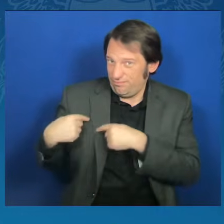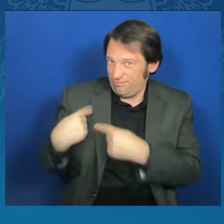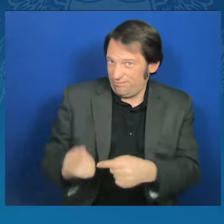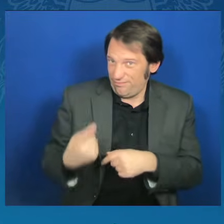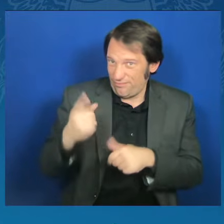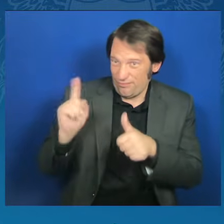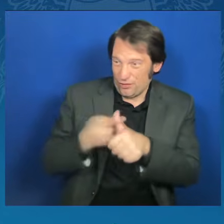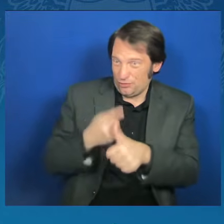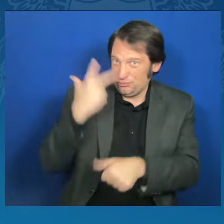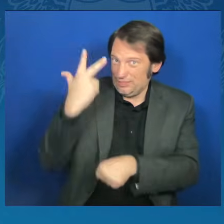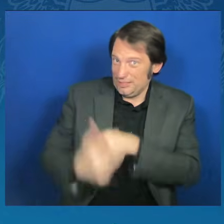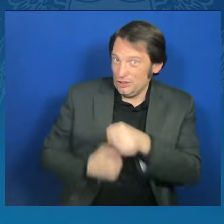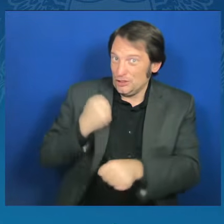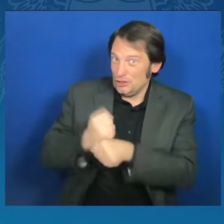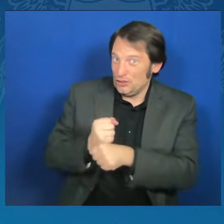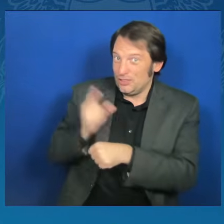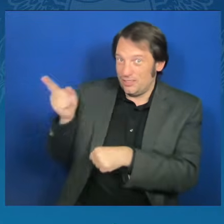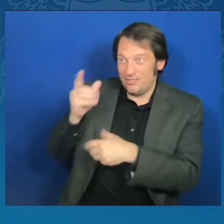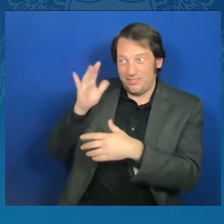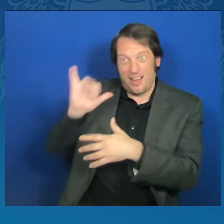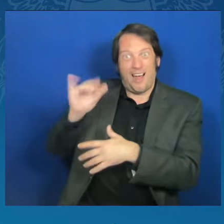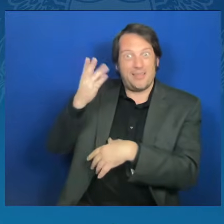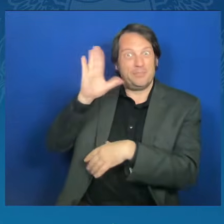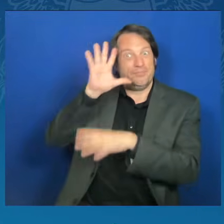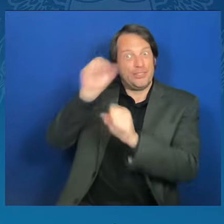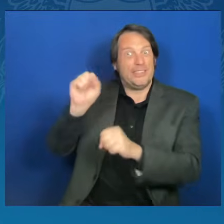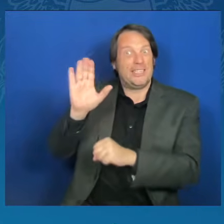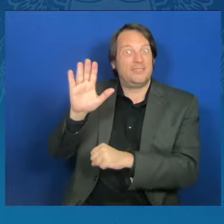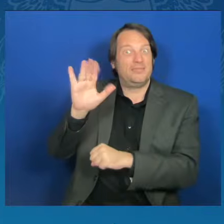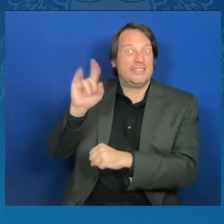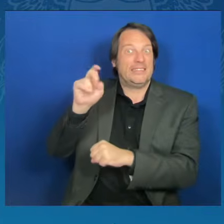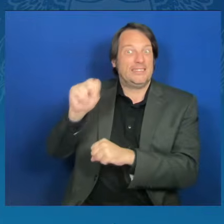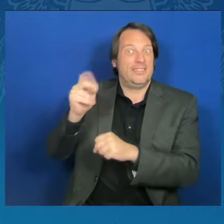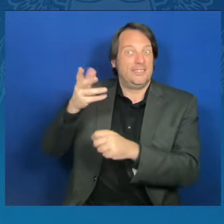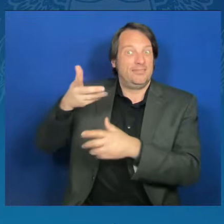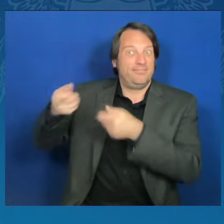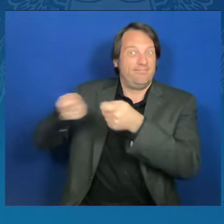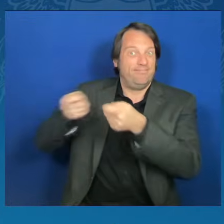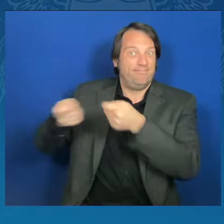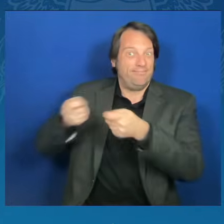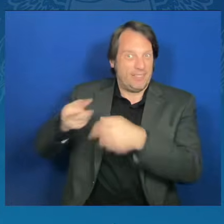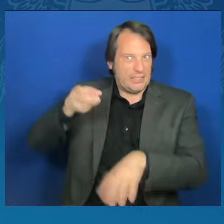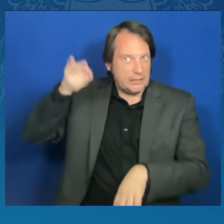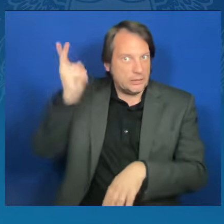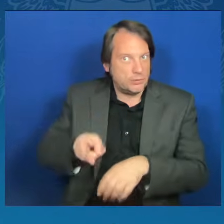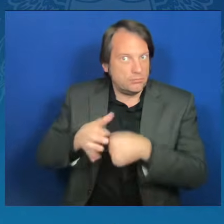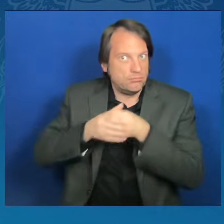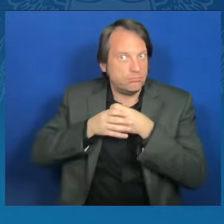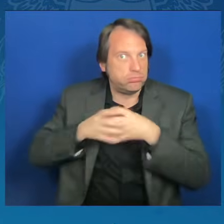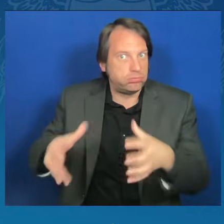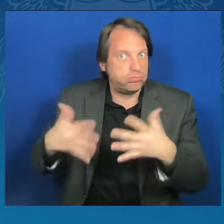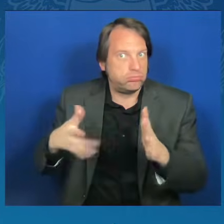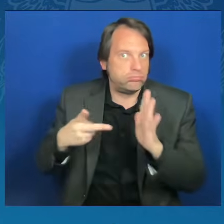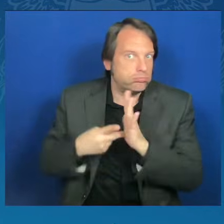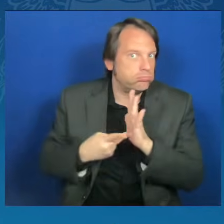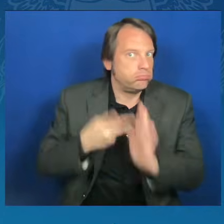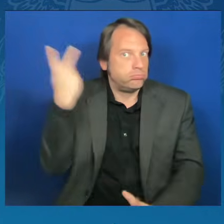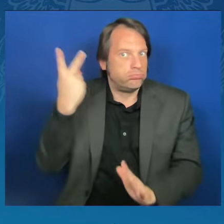40% increase in Latin owned small businesses in America. But as the governor said so eloquently, when I talk to these businesses,